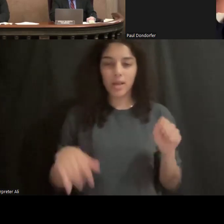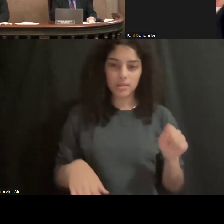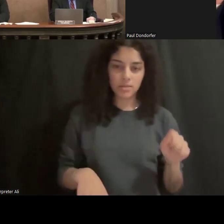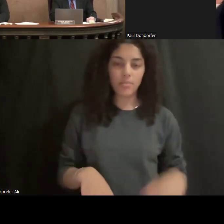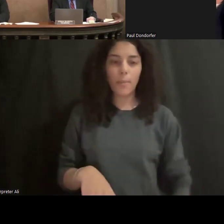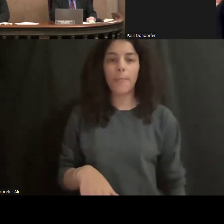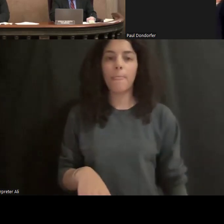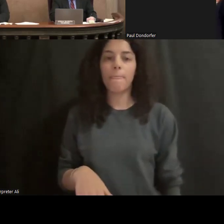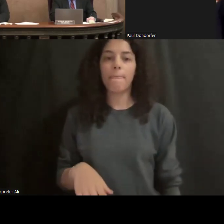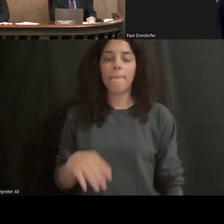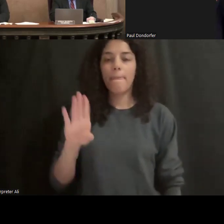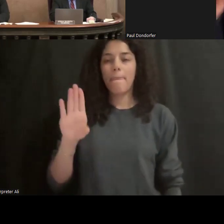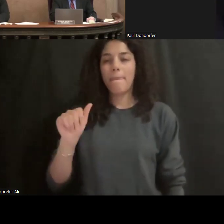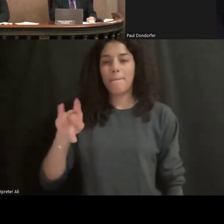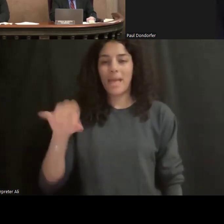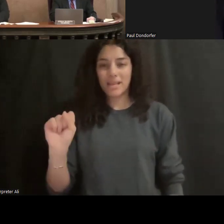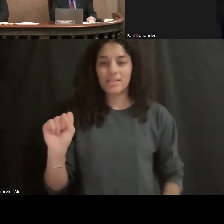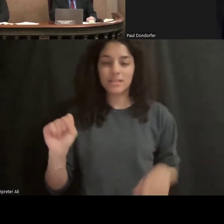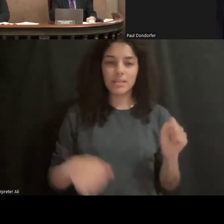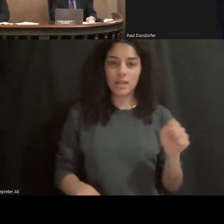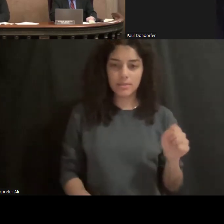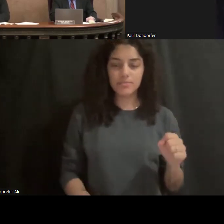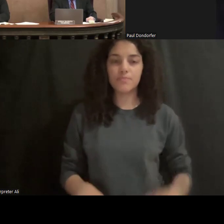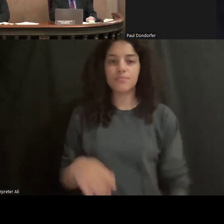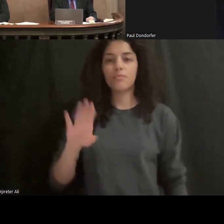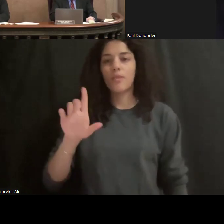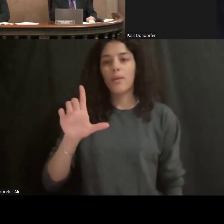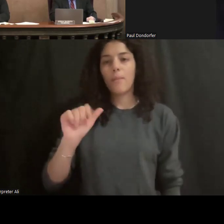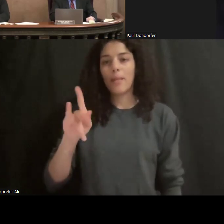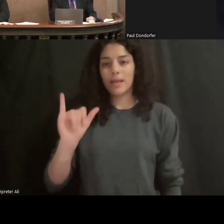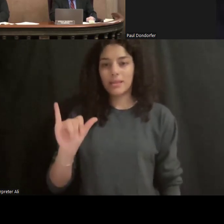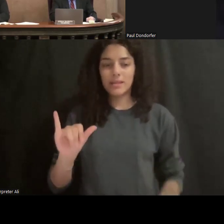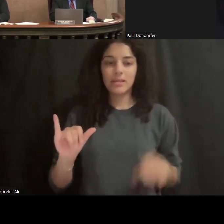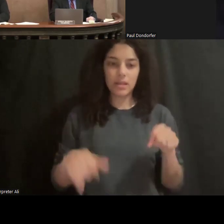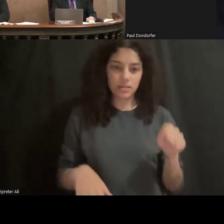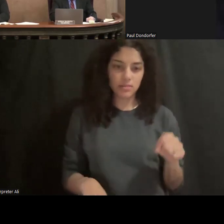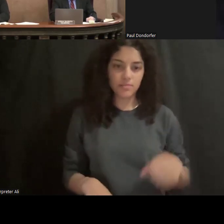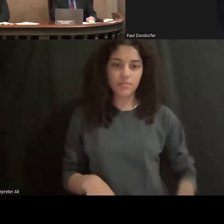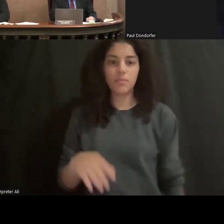McCoy votes yes Mr Baines Yes Mr Baines votes yes Mr Blankley Yes Mr Blankley votes yes Miss Bonick